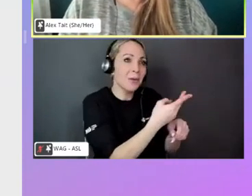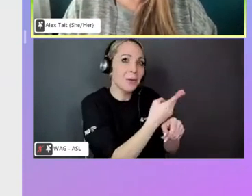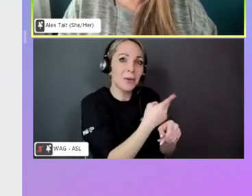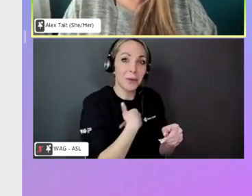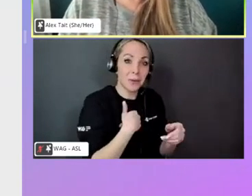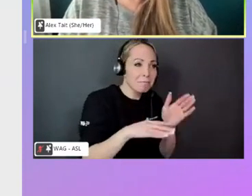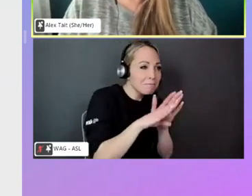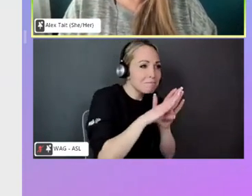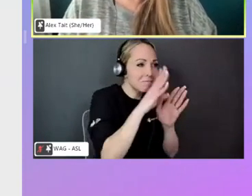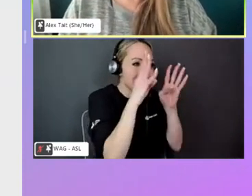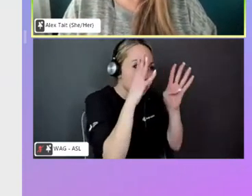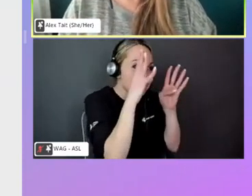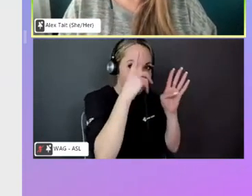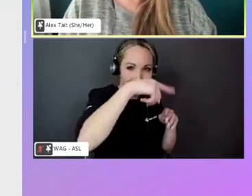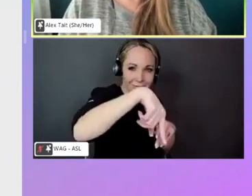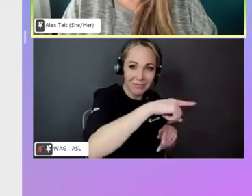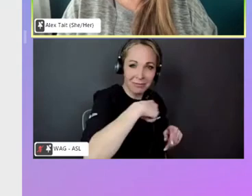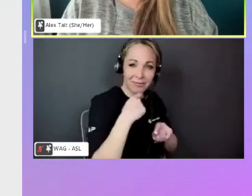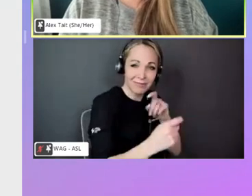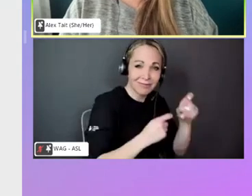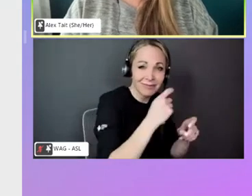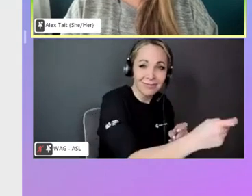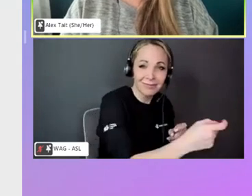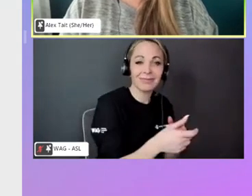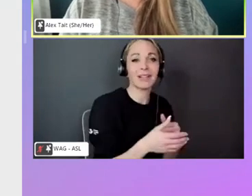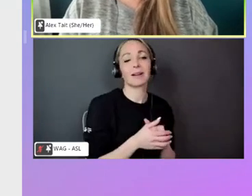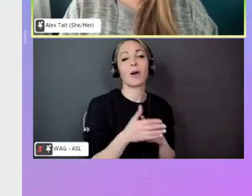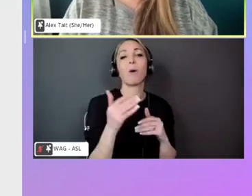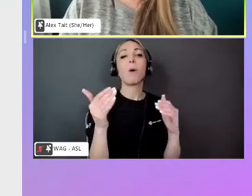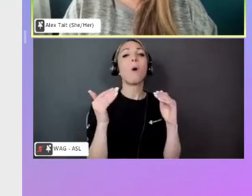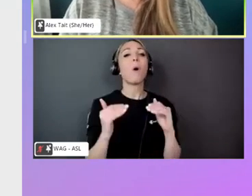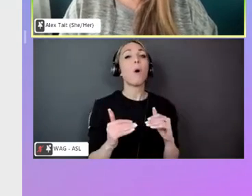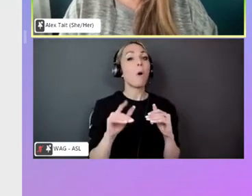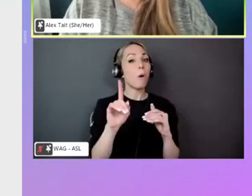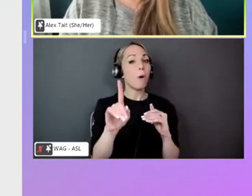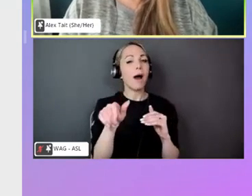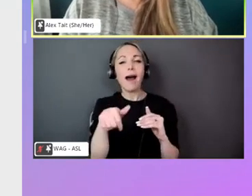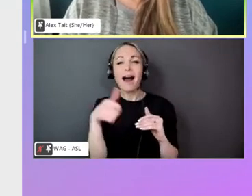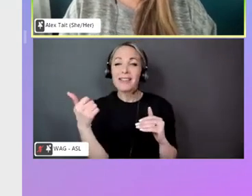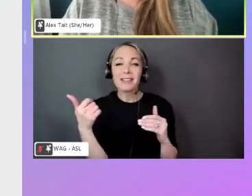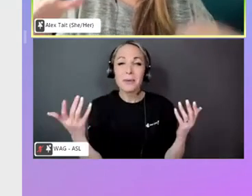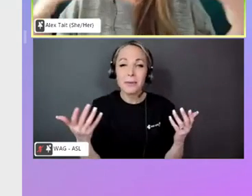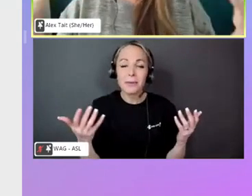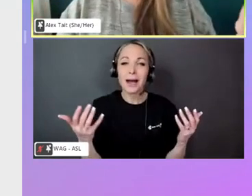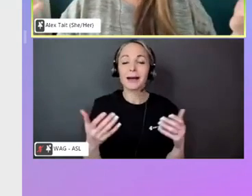help them use our products. Familiarity bias is a preference to stay within our comfort zone and overvalue